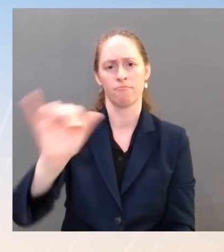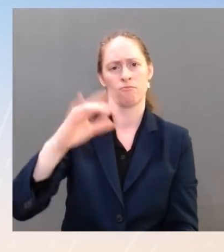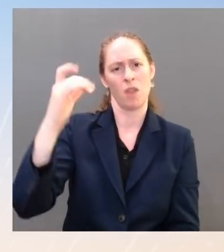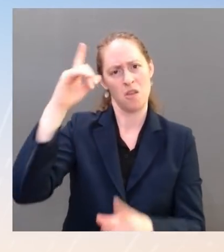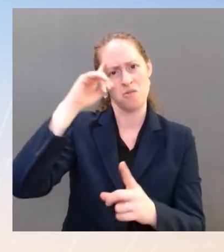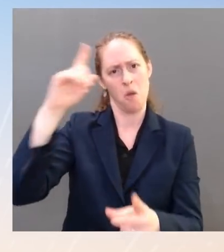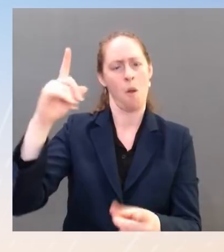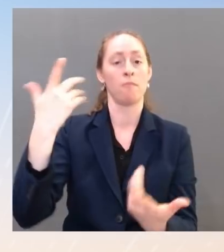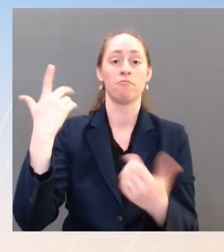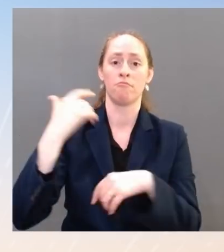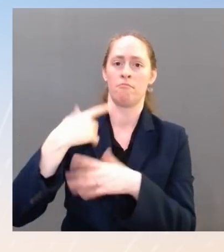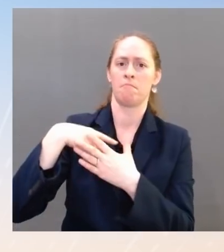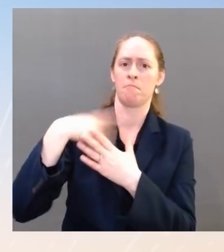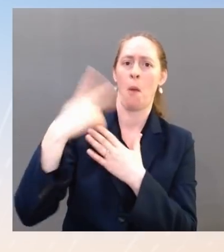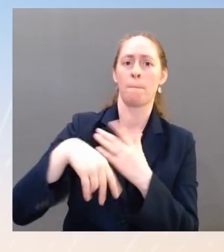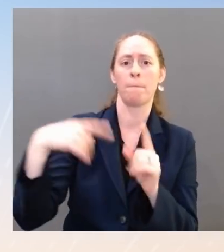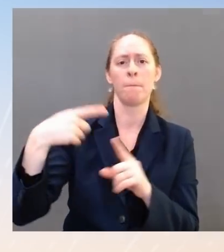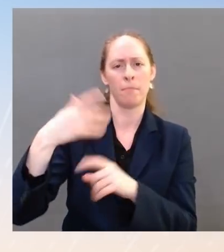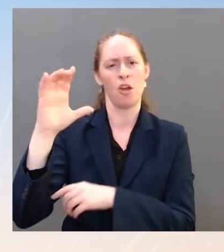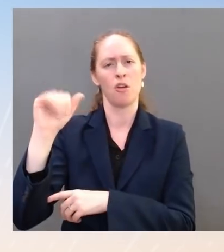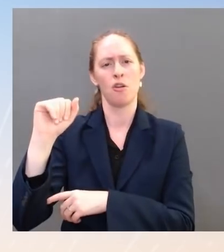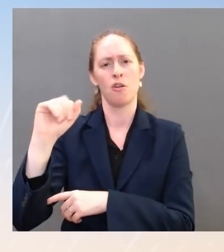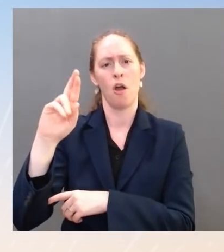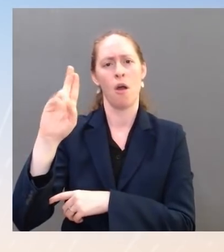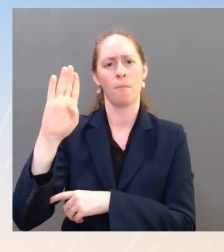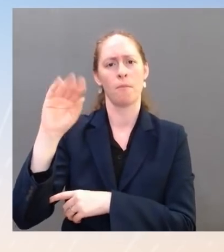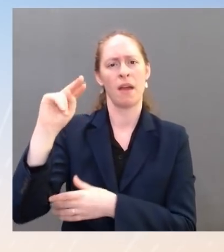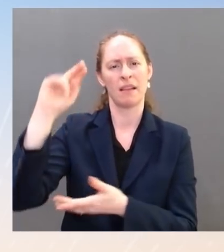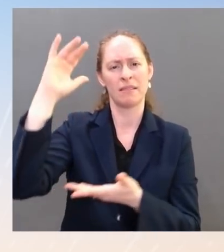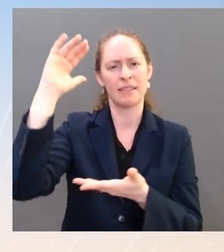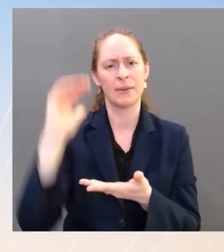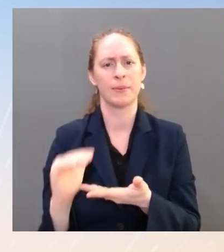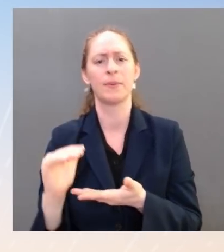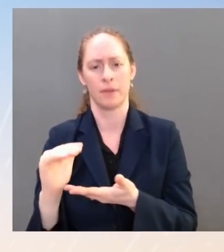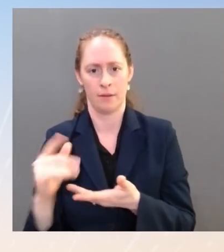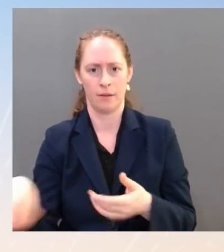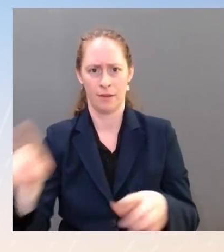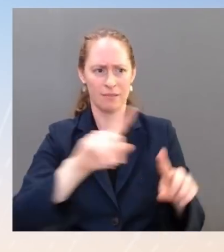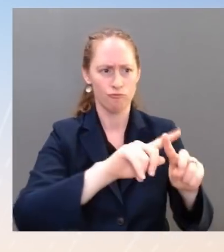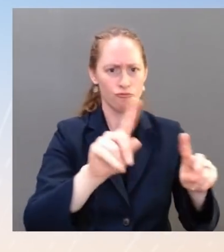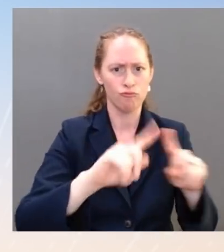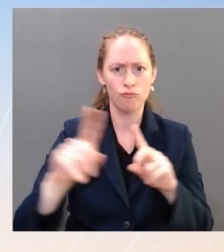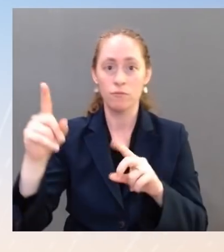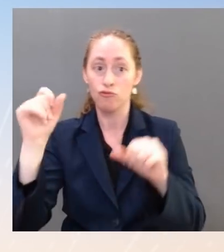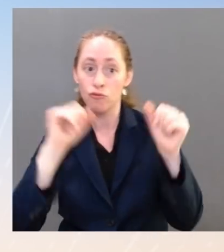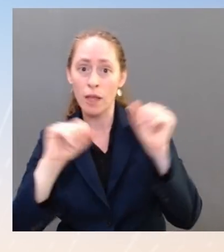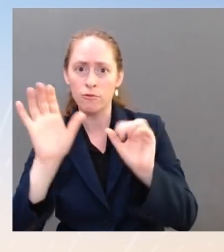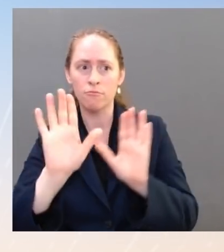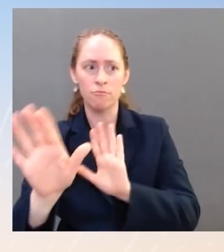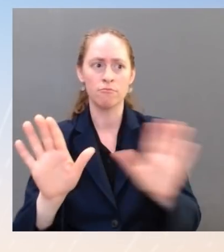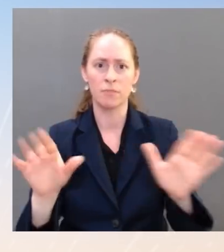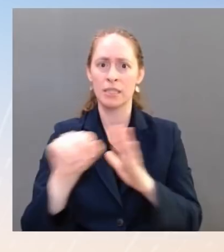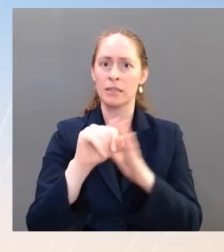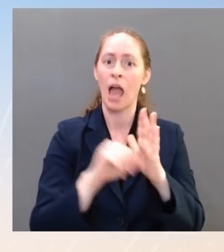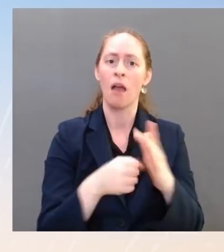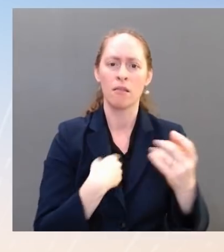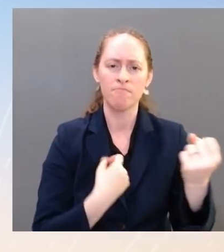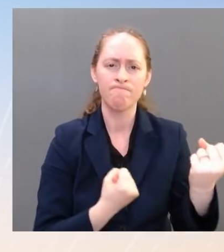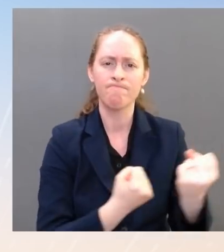their carbon reduction strategies and announced the electric vehicle formula funding that's going to help states to build out that national network of chargers